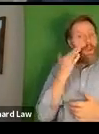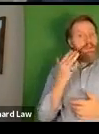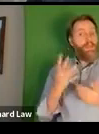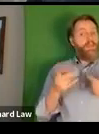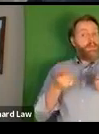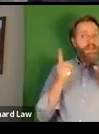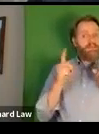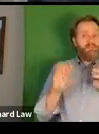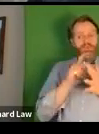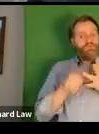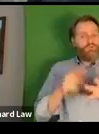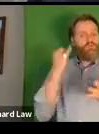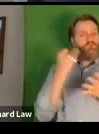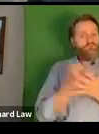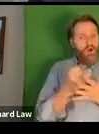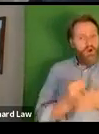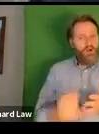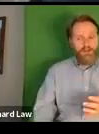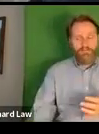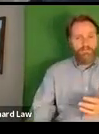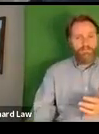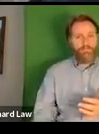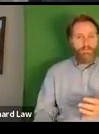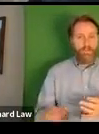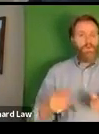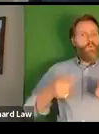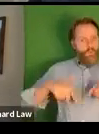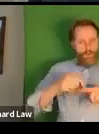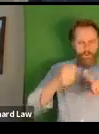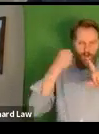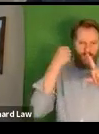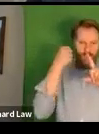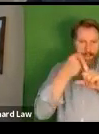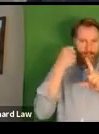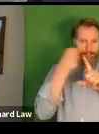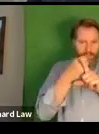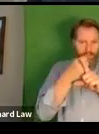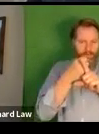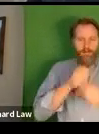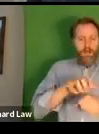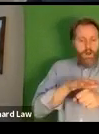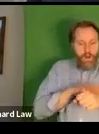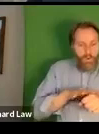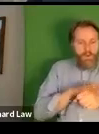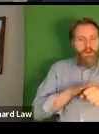campaigning together locally as well as nationally is the way that we can get